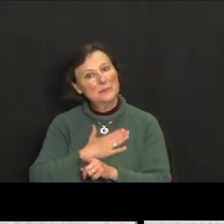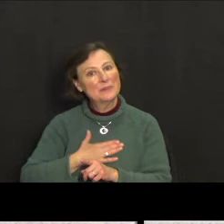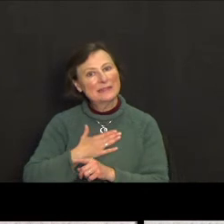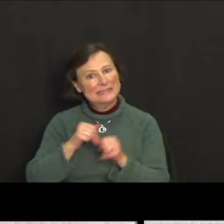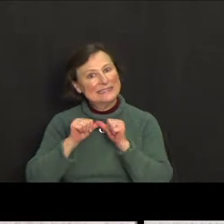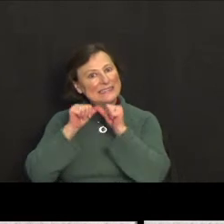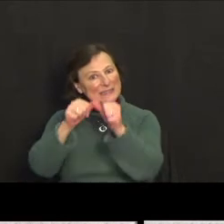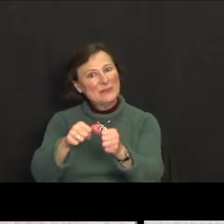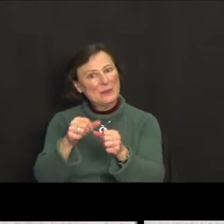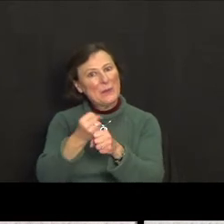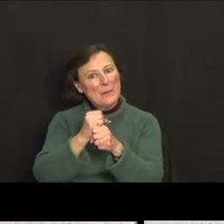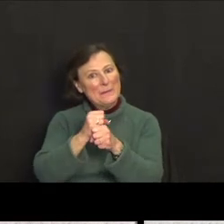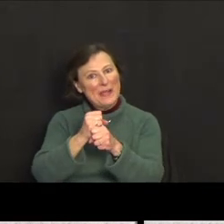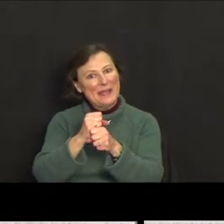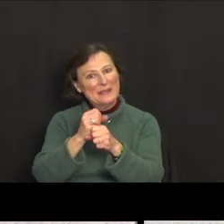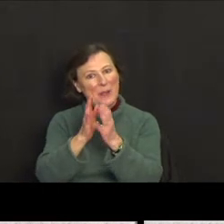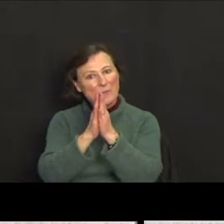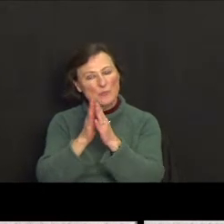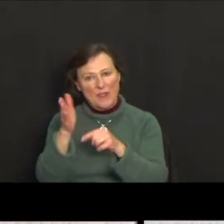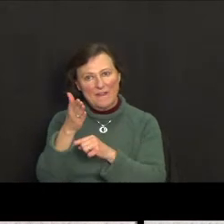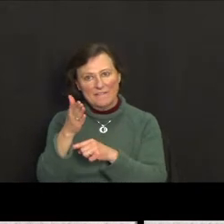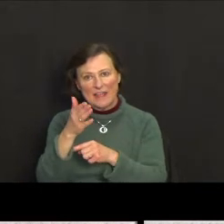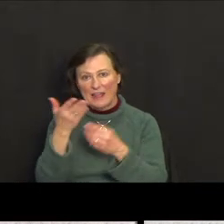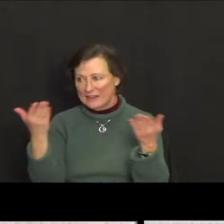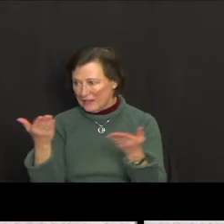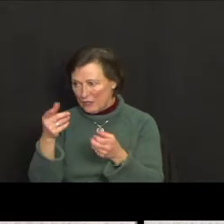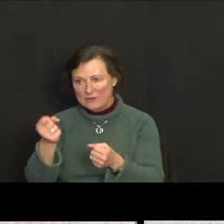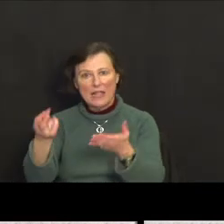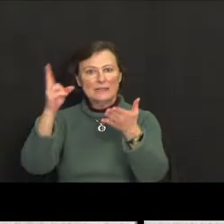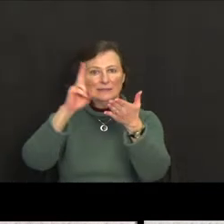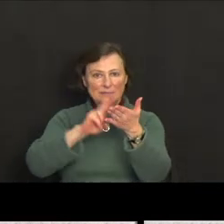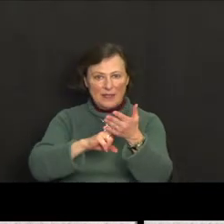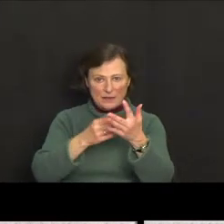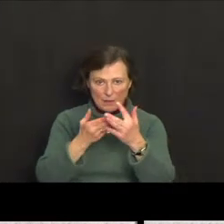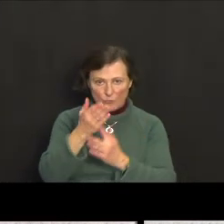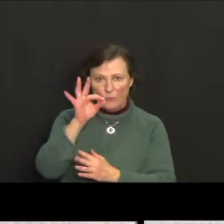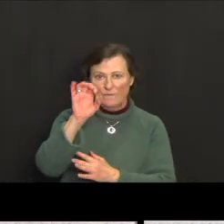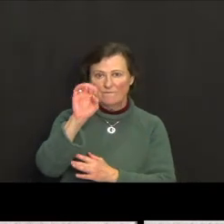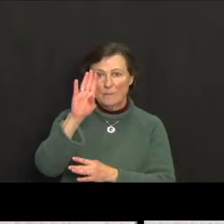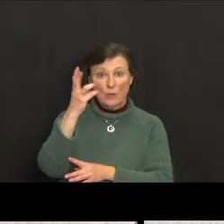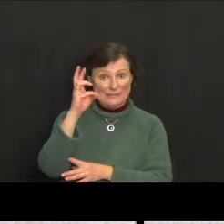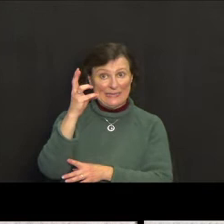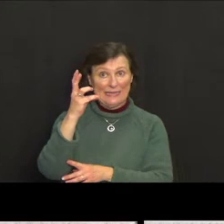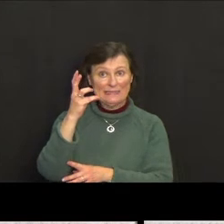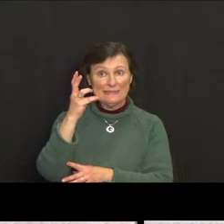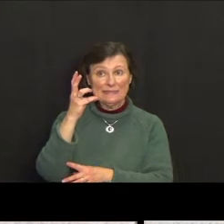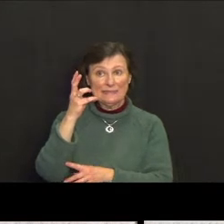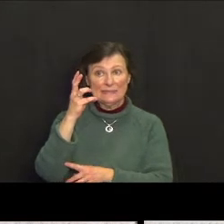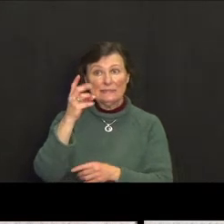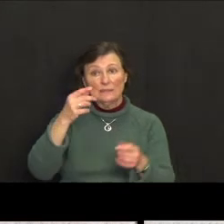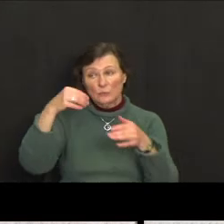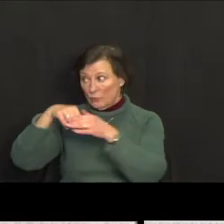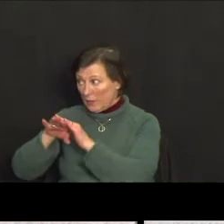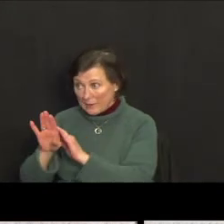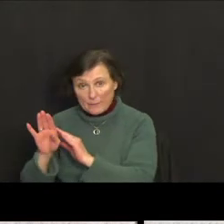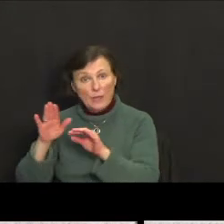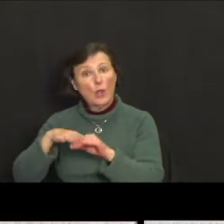to make some prayer flags, here you can sign up through February 6th to come in on a Saturday